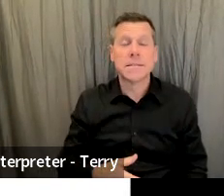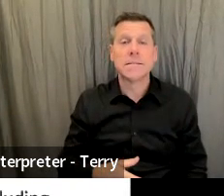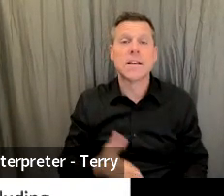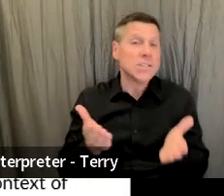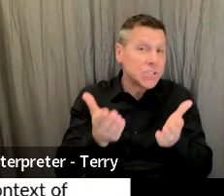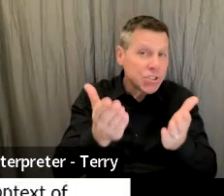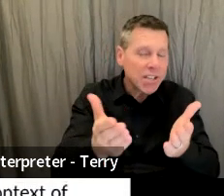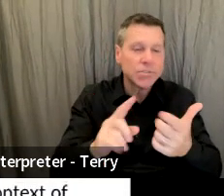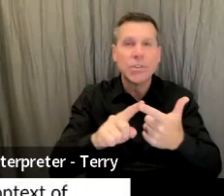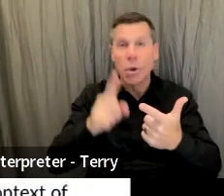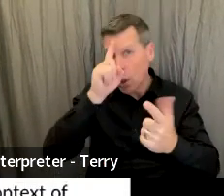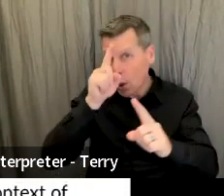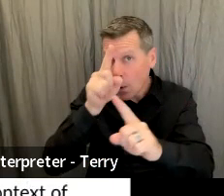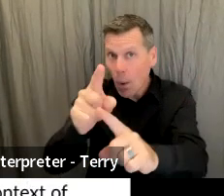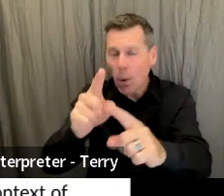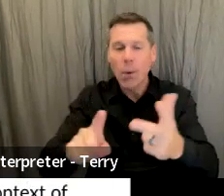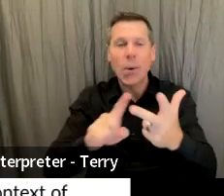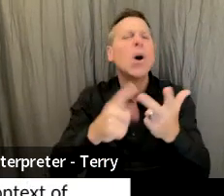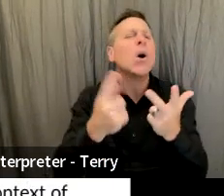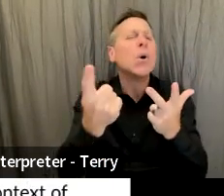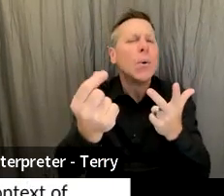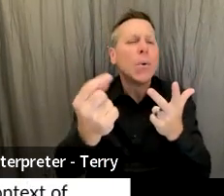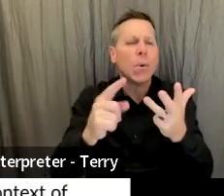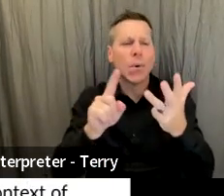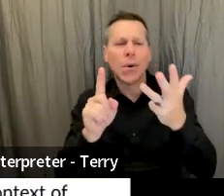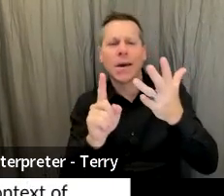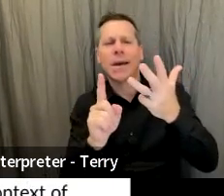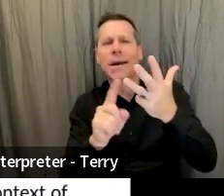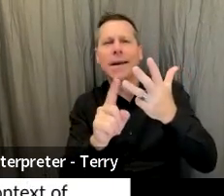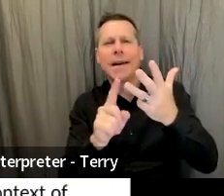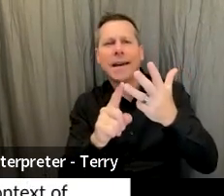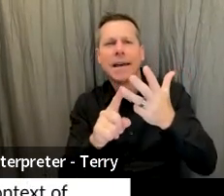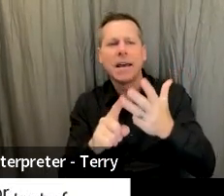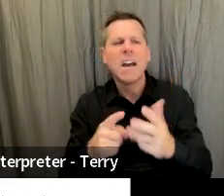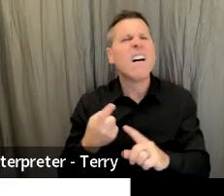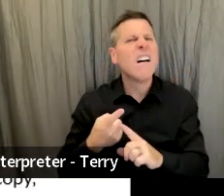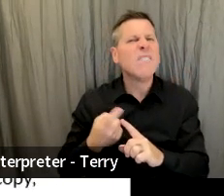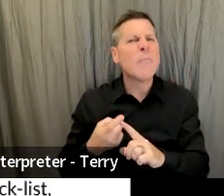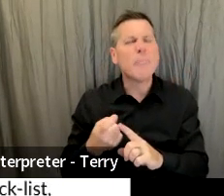and then down here is the citations or attributions rather for, for the work